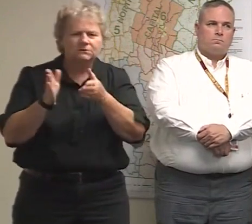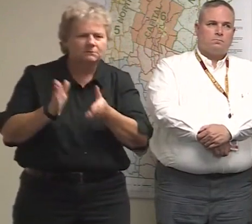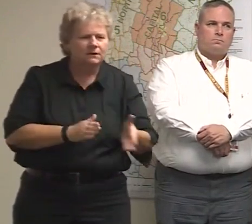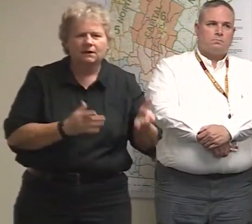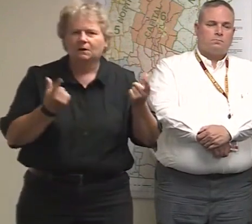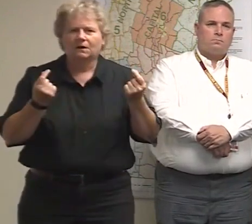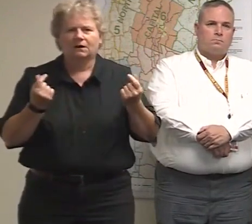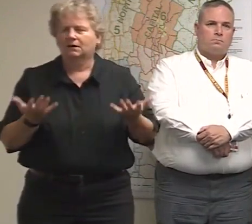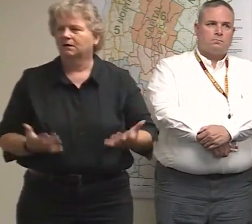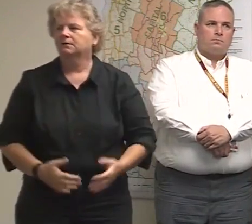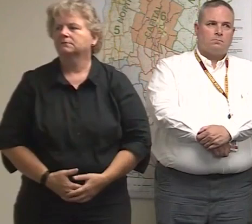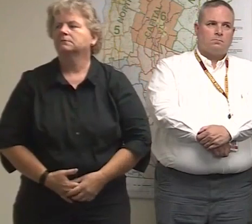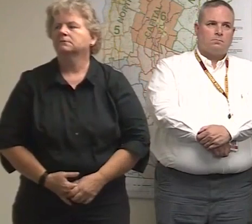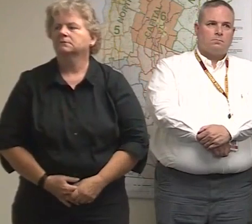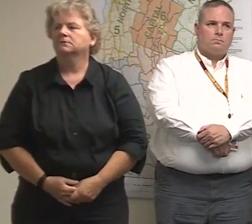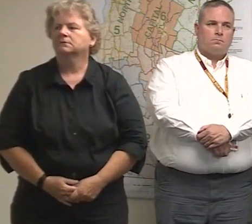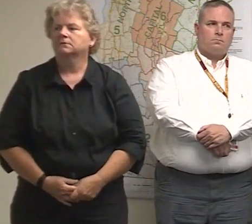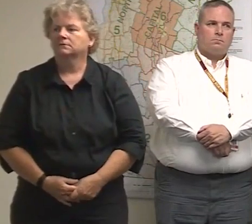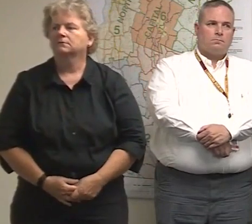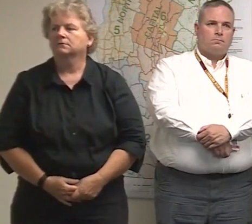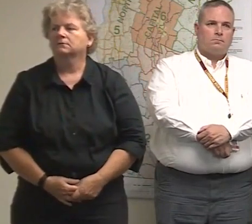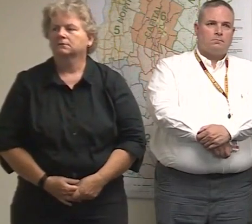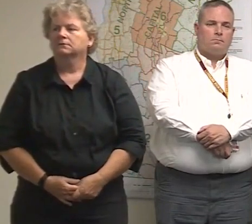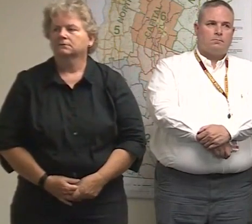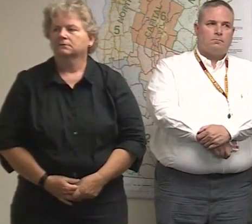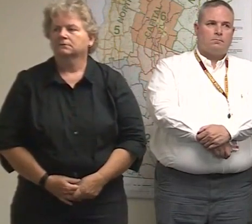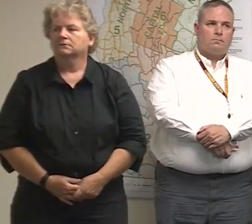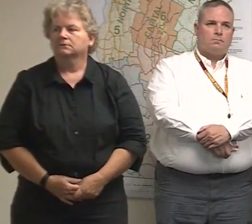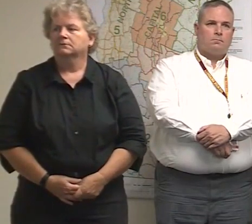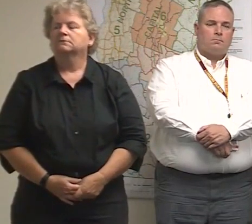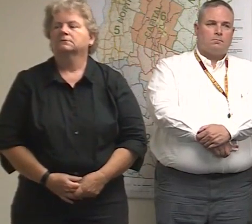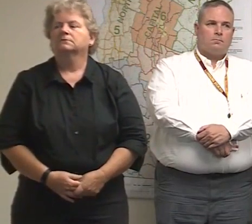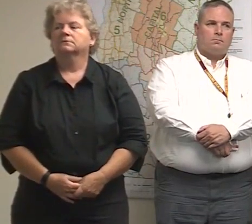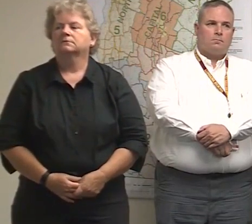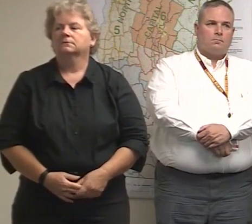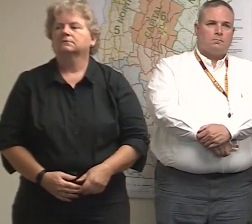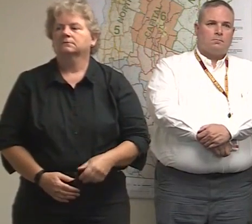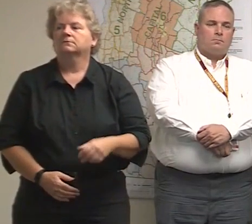YEAH, WELL, TWO ON ONE, OF COURSE. FIRST, AND YOU SHOULD ANTICIPATE THAT.